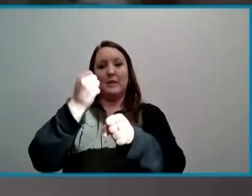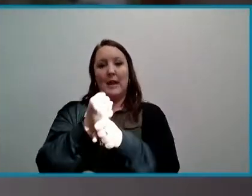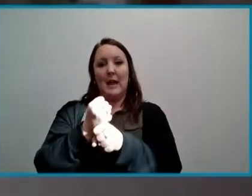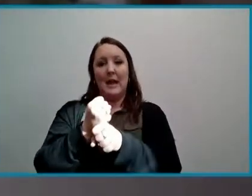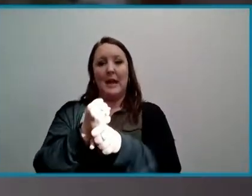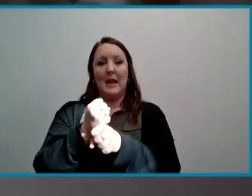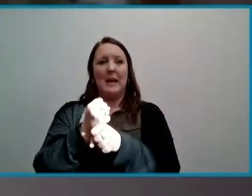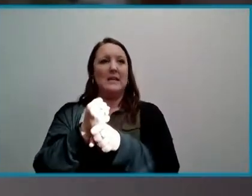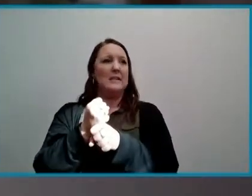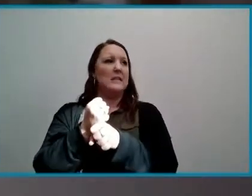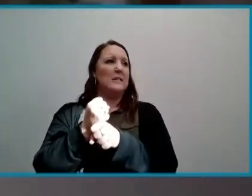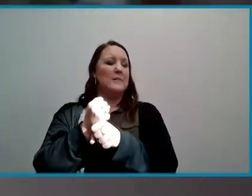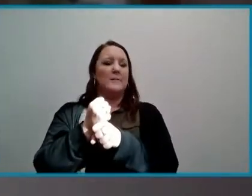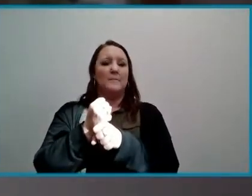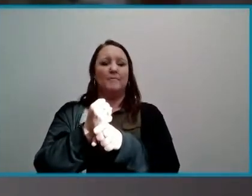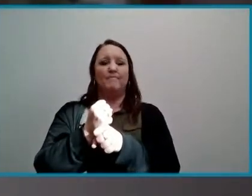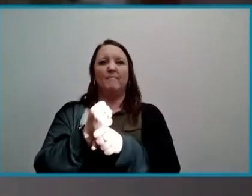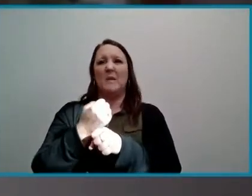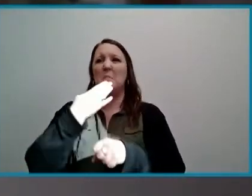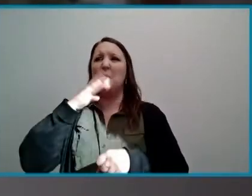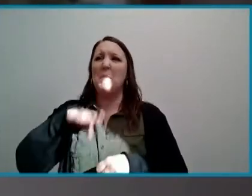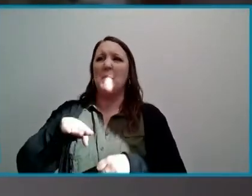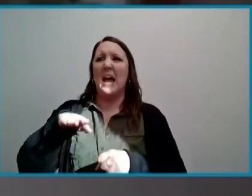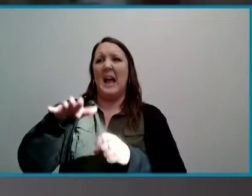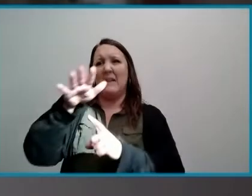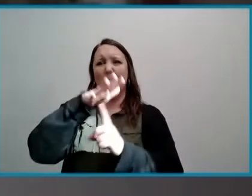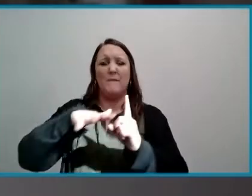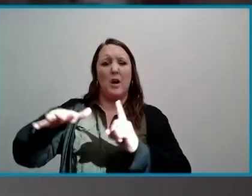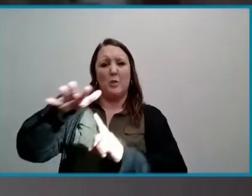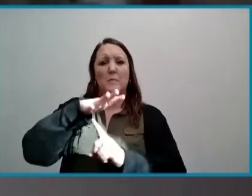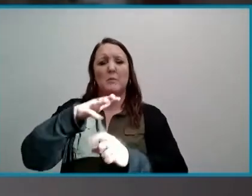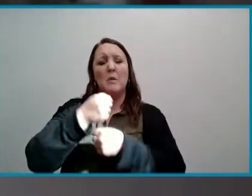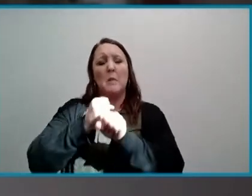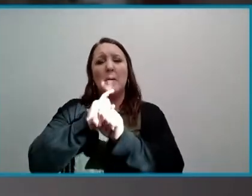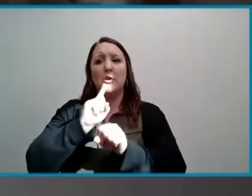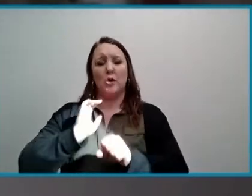environments and we make sure that our participants know that from